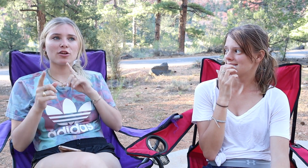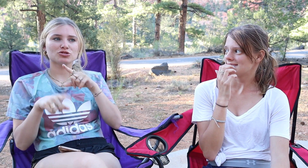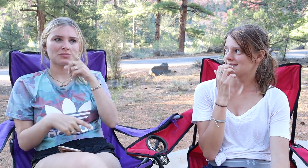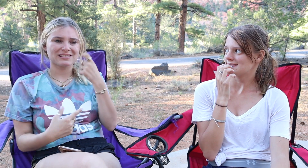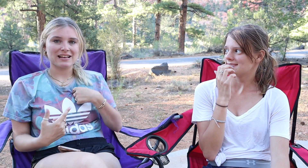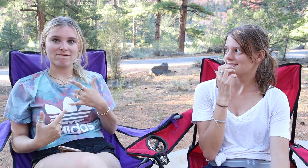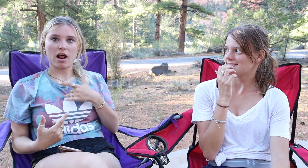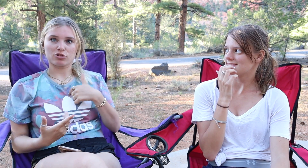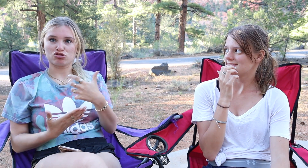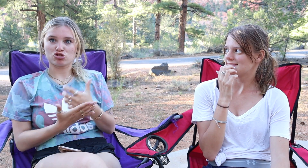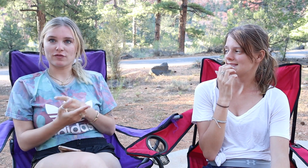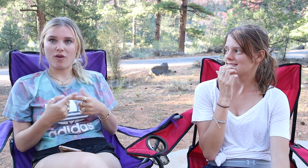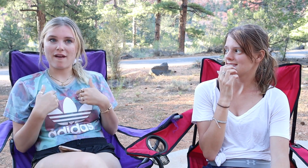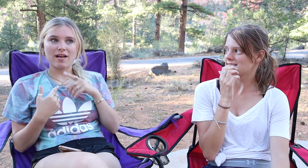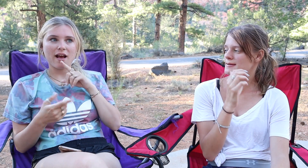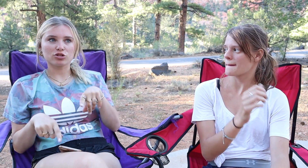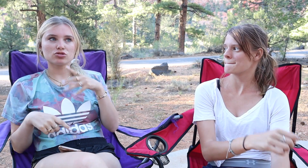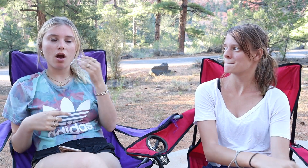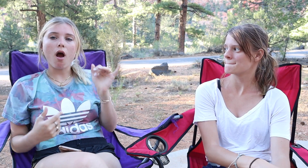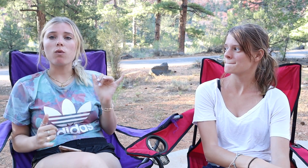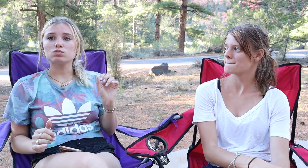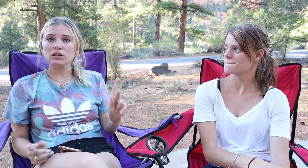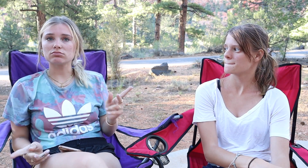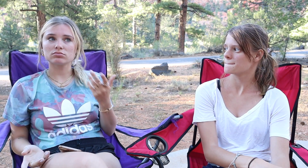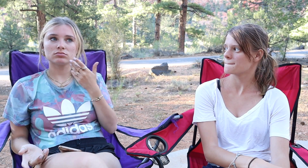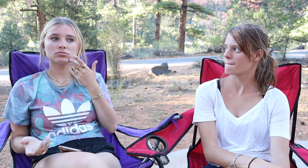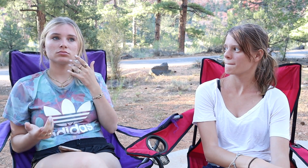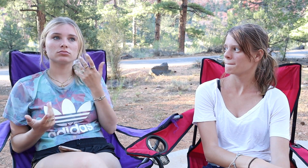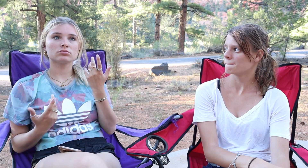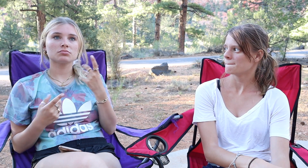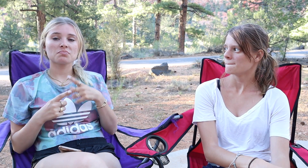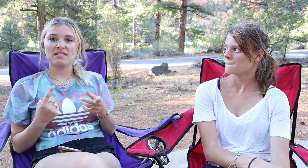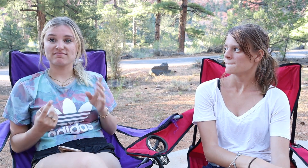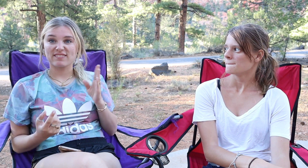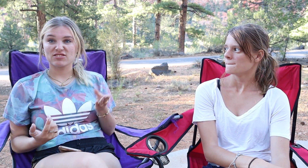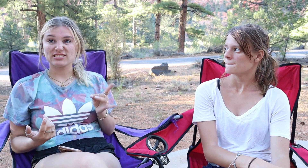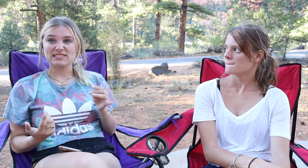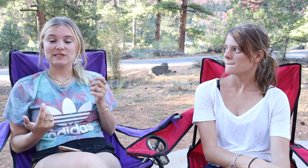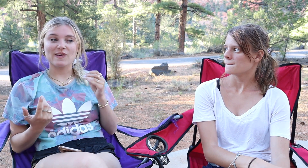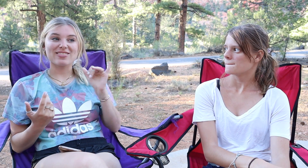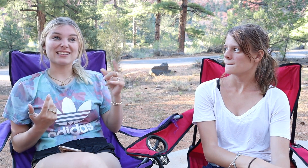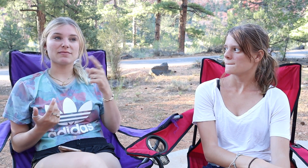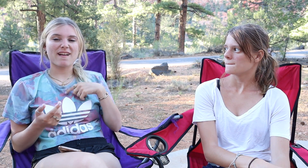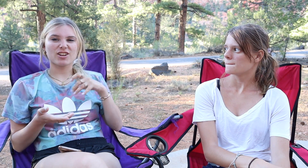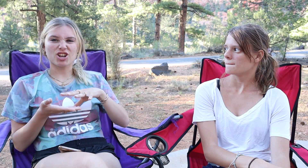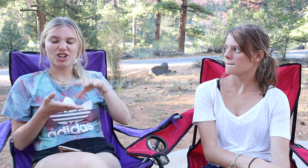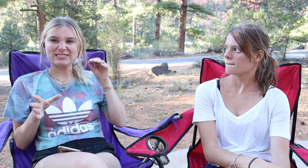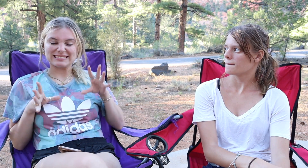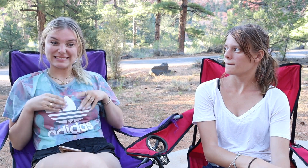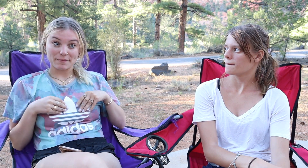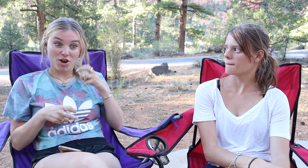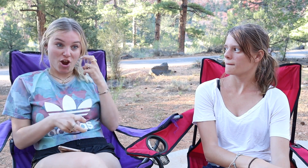I wanted some answers from him because I feel like I deserve to have answers but I never get the answers that was something I had to learn and accept